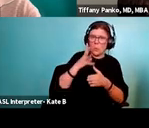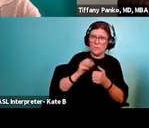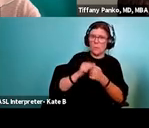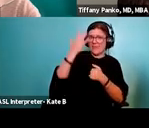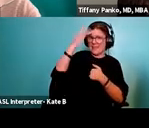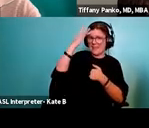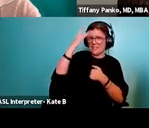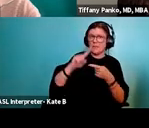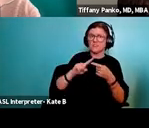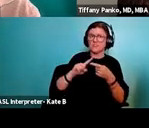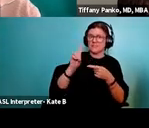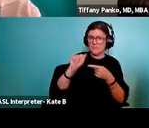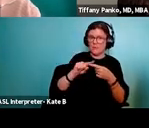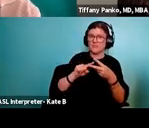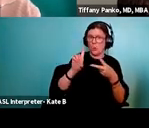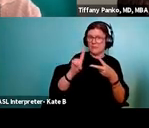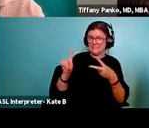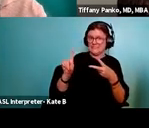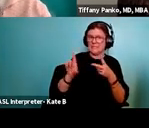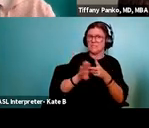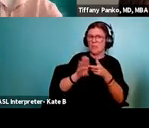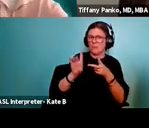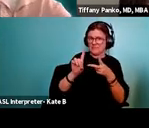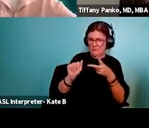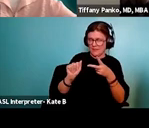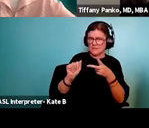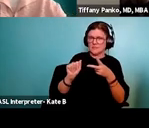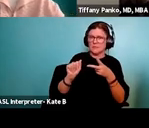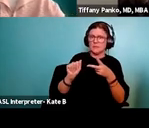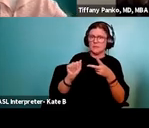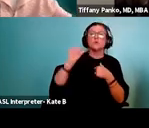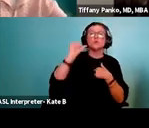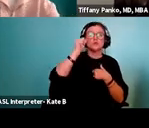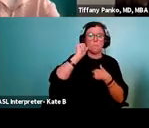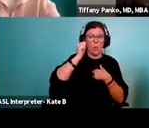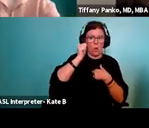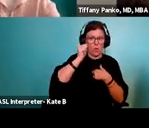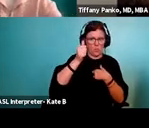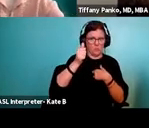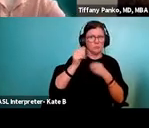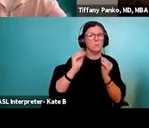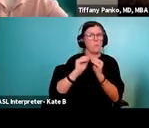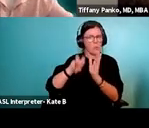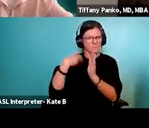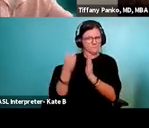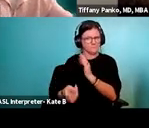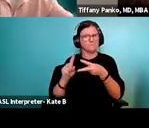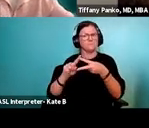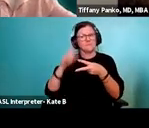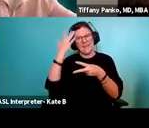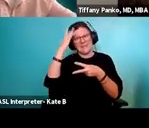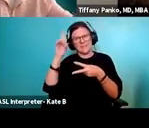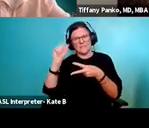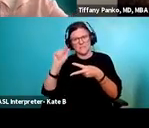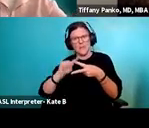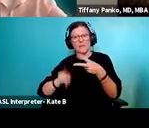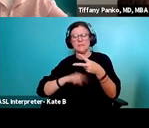development disabilities, and tomorrow will have a lot of information of focus on that.